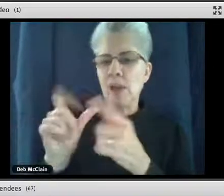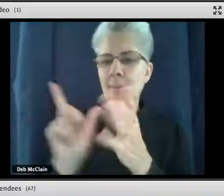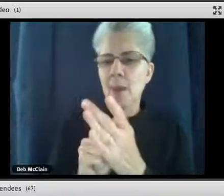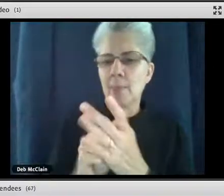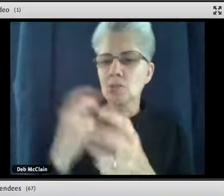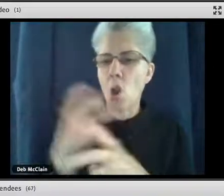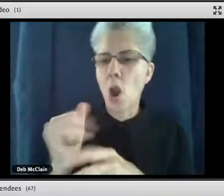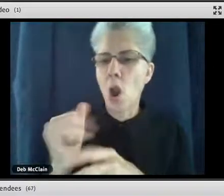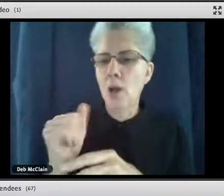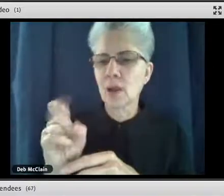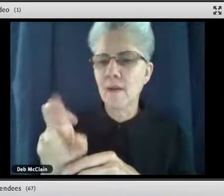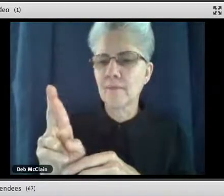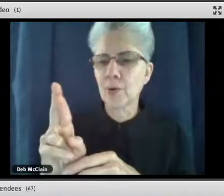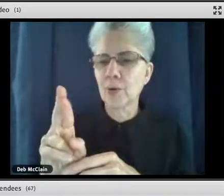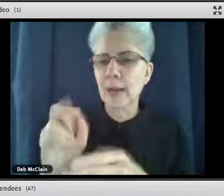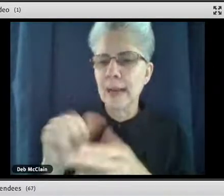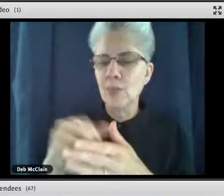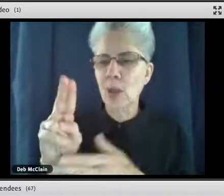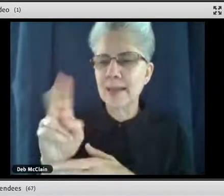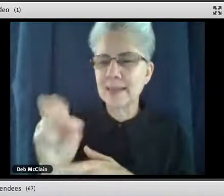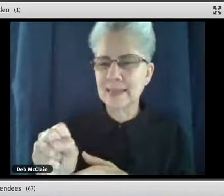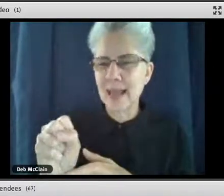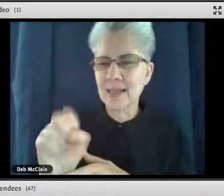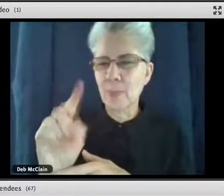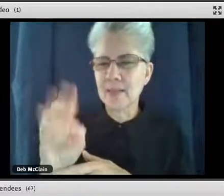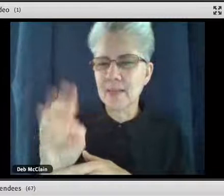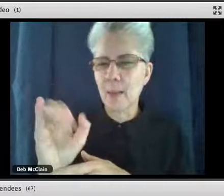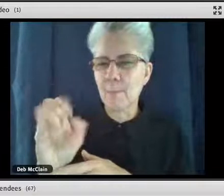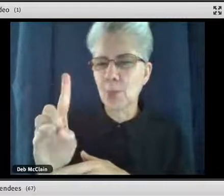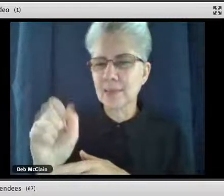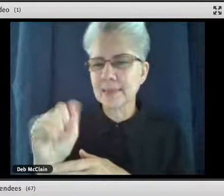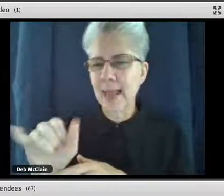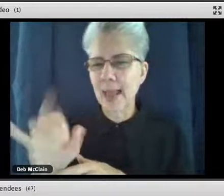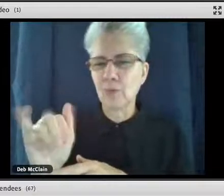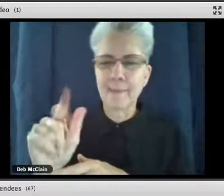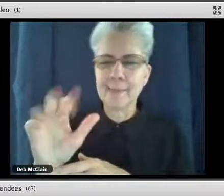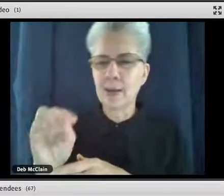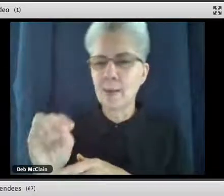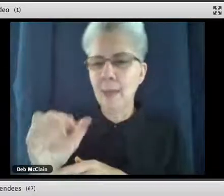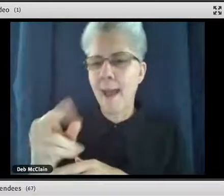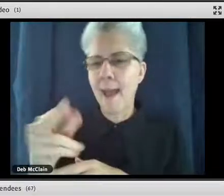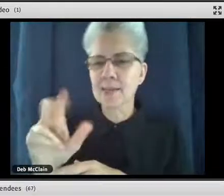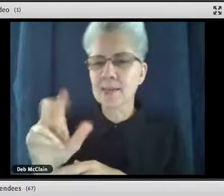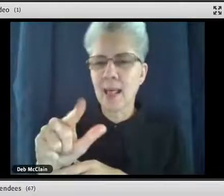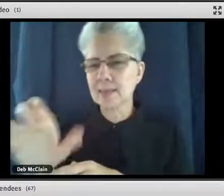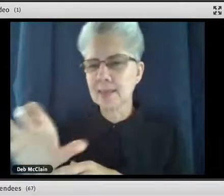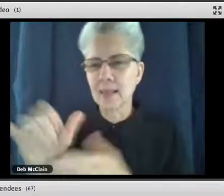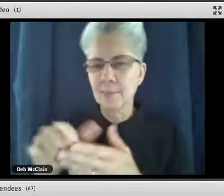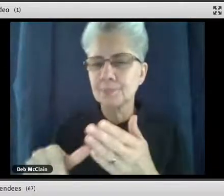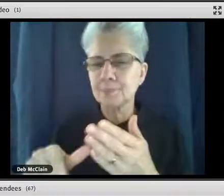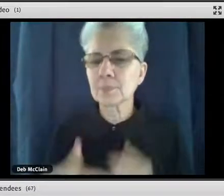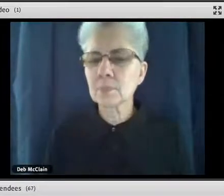says originally published in hardcover in the United States by Doubleday, a division of Penguin Random House, LLC.